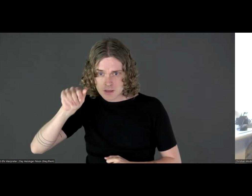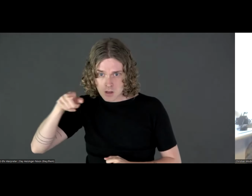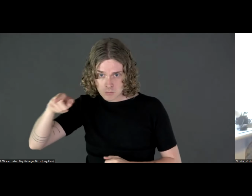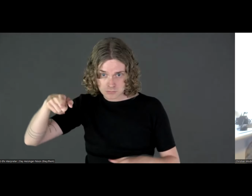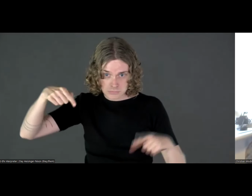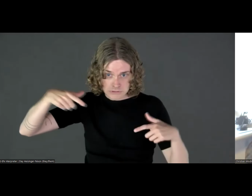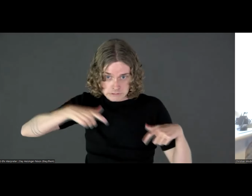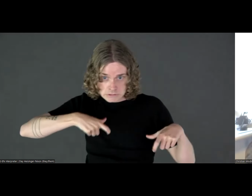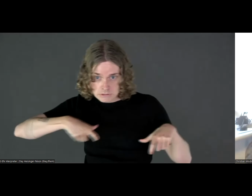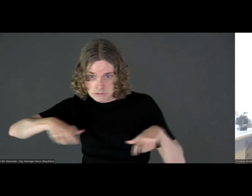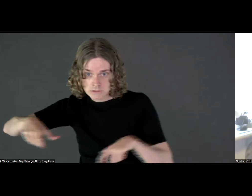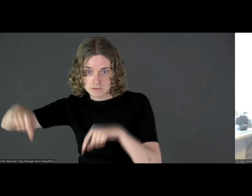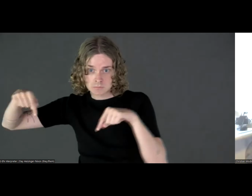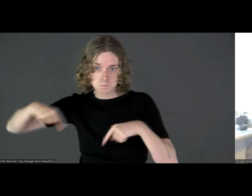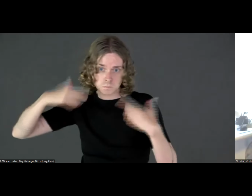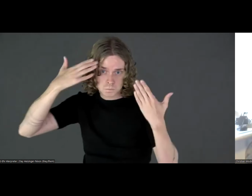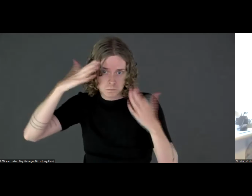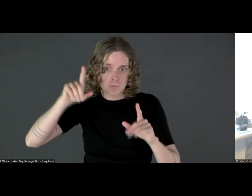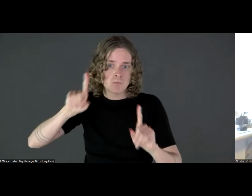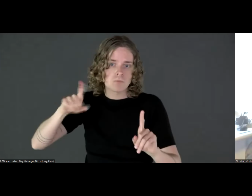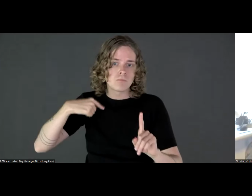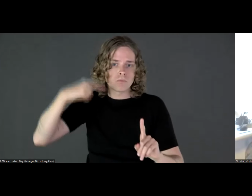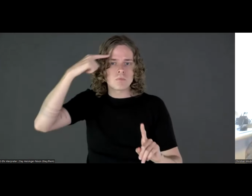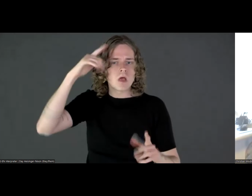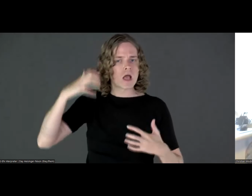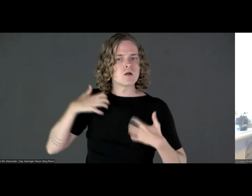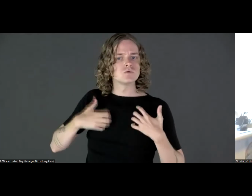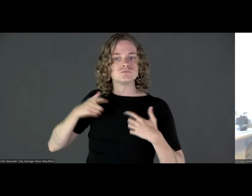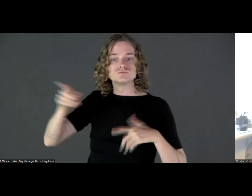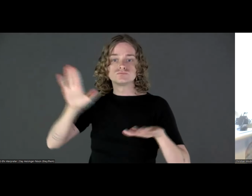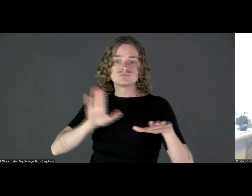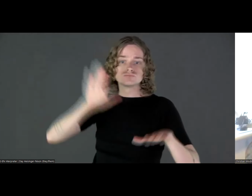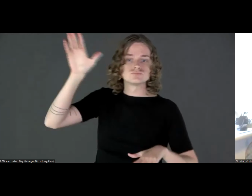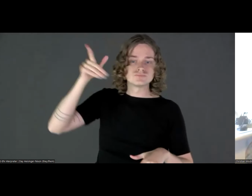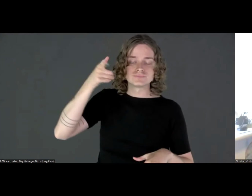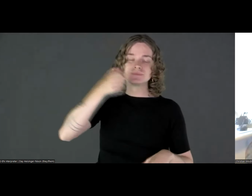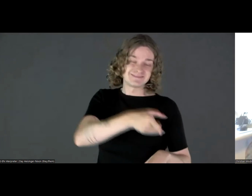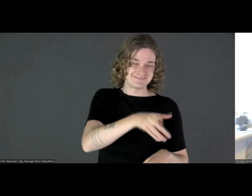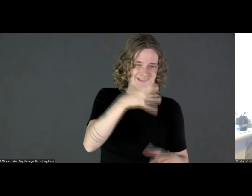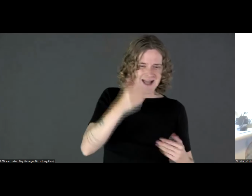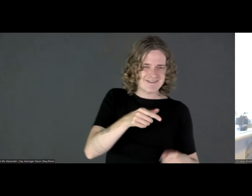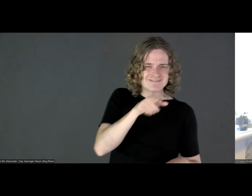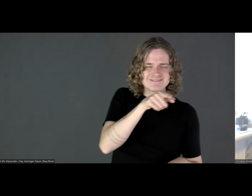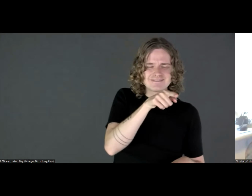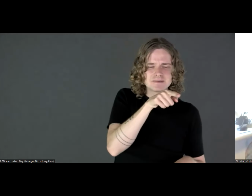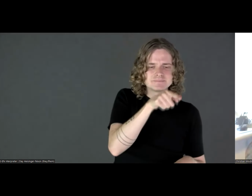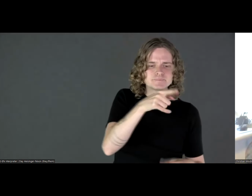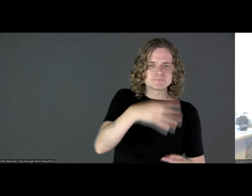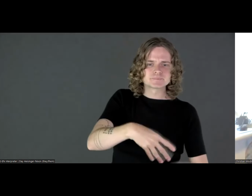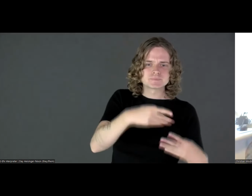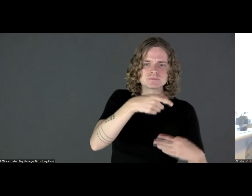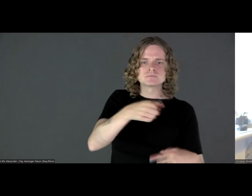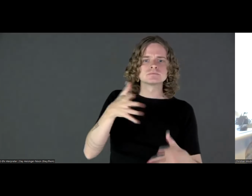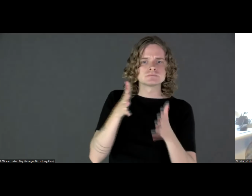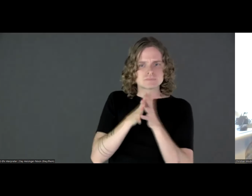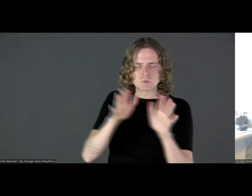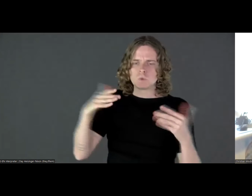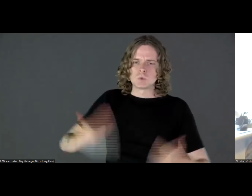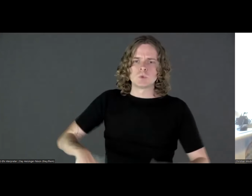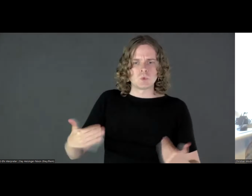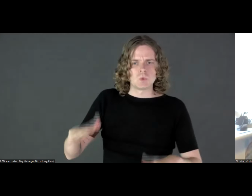that Anise raised around the difficulty that some actors phase when involving OPDs in these